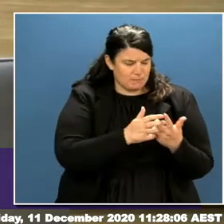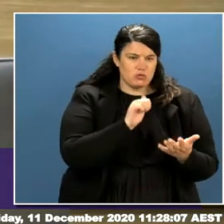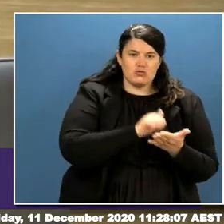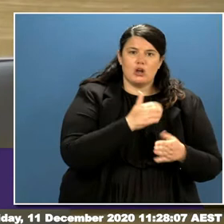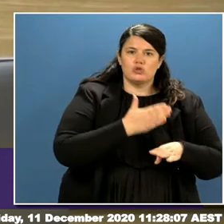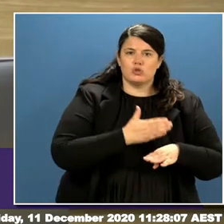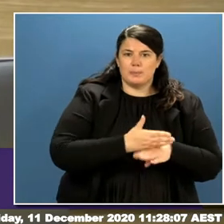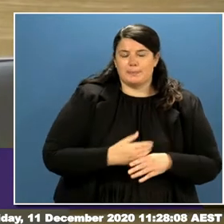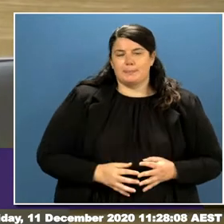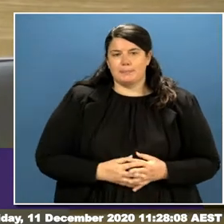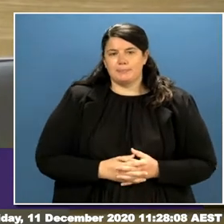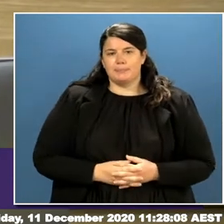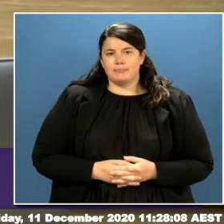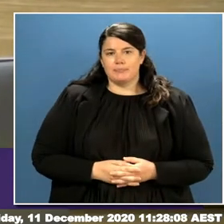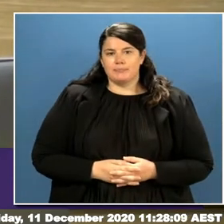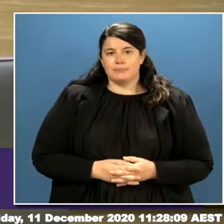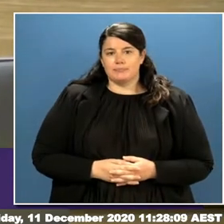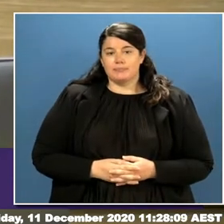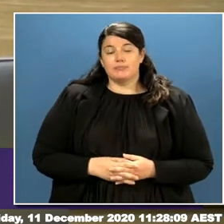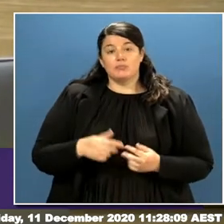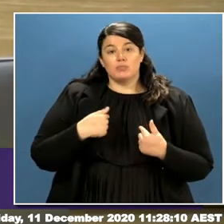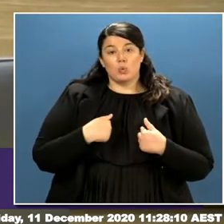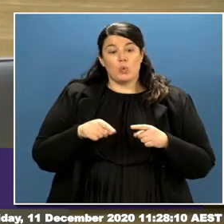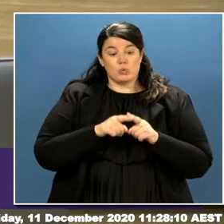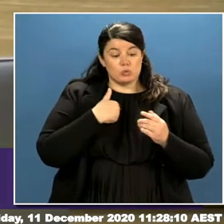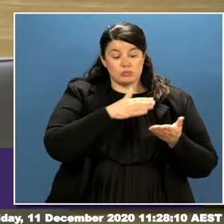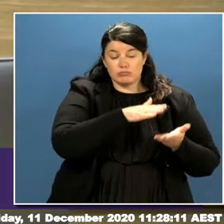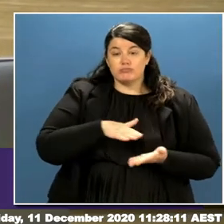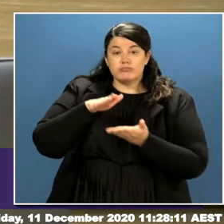Commissioners, I would also like to tender the statement of Deborah Fullwood.